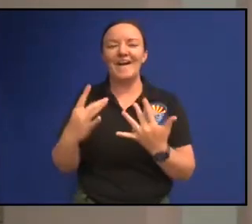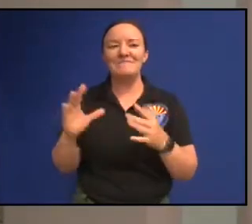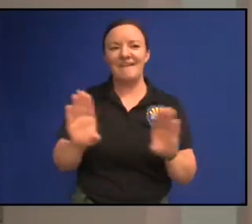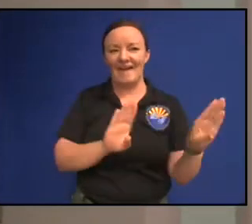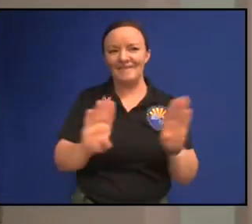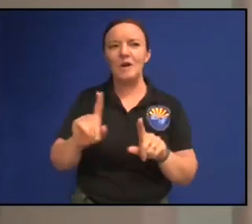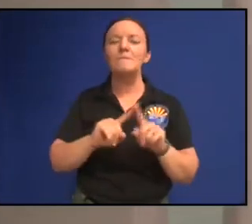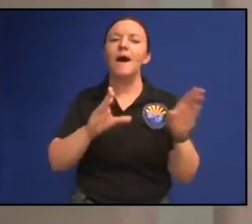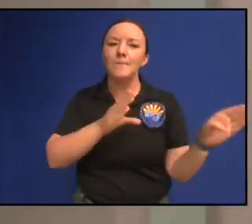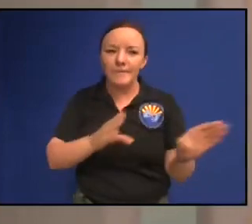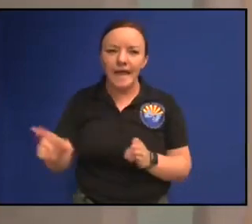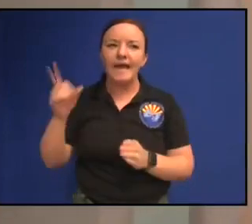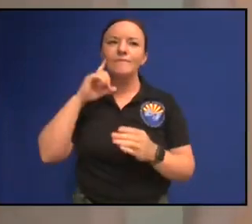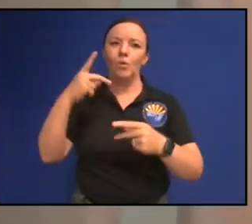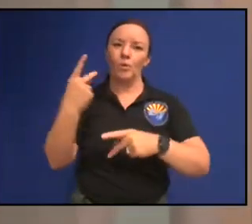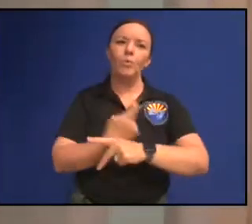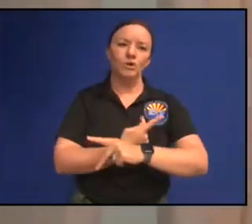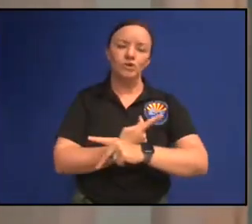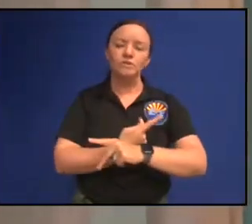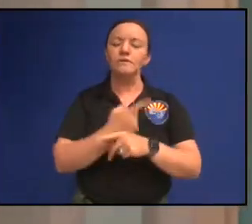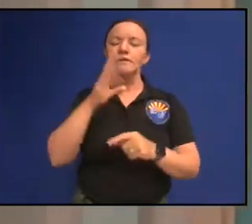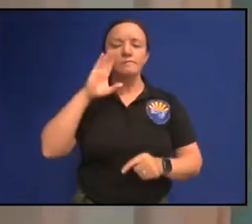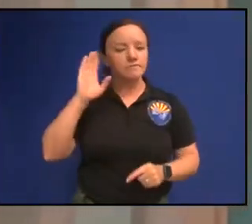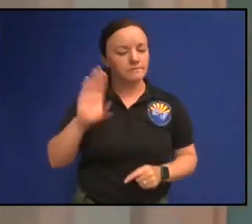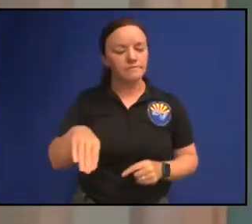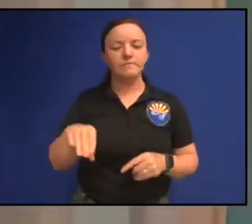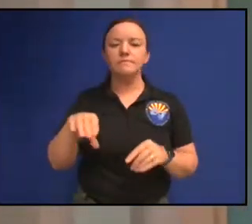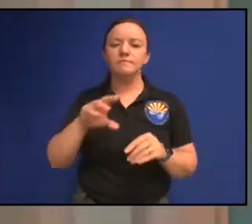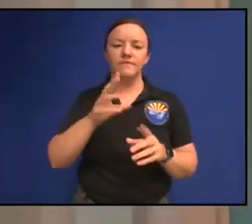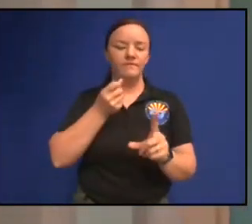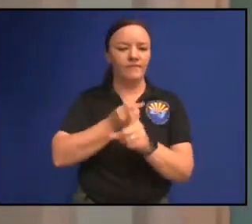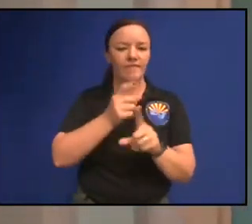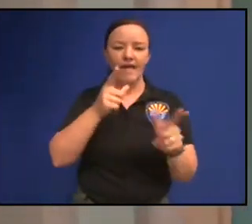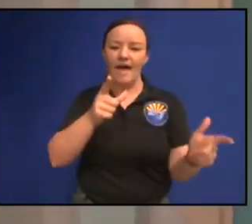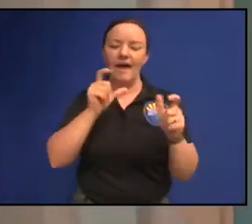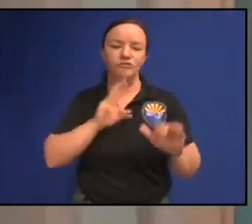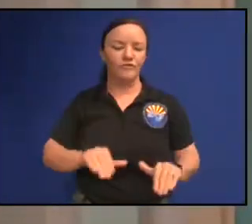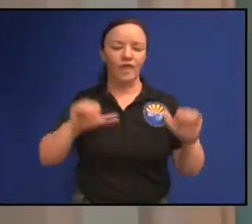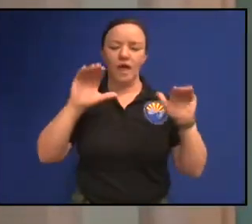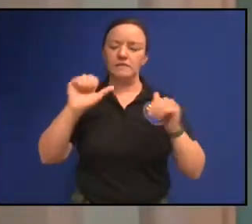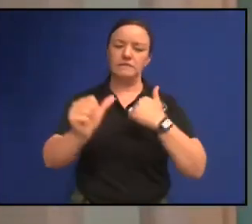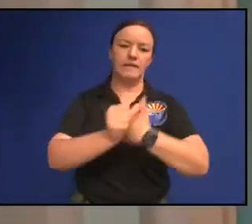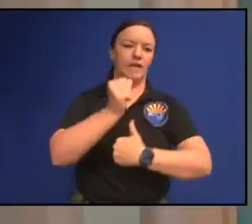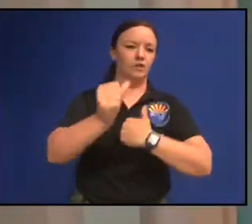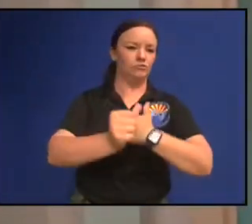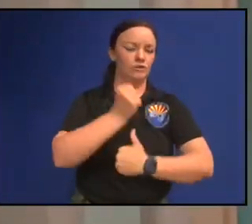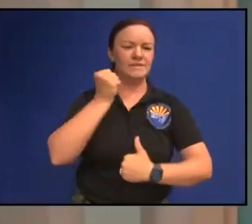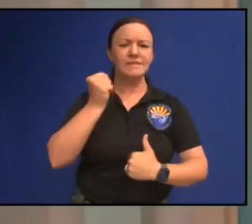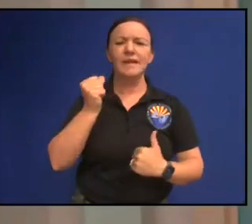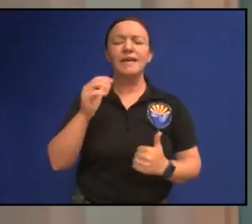KEEP YOUR KIDS OUT OF LOW AREAS. DON'T DRIVE THROUGH WATER CROSSINGS.